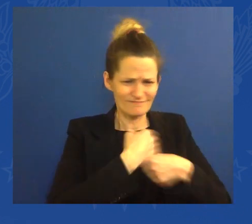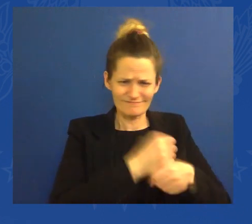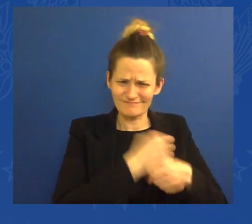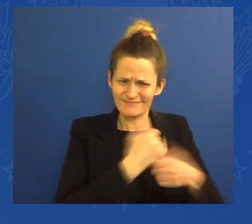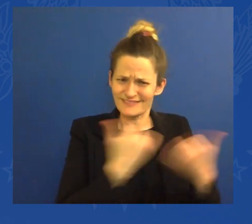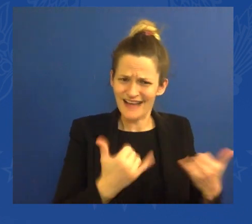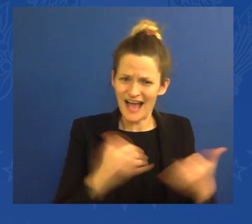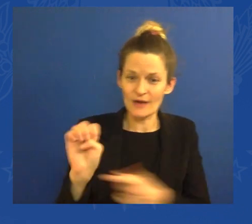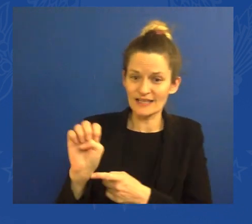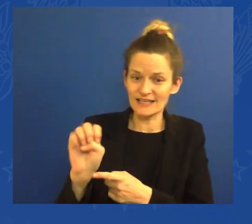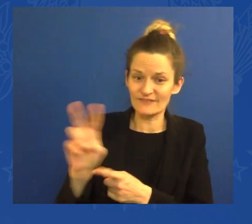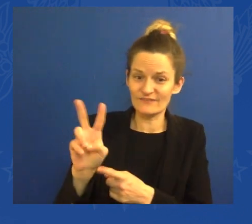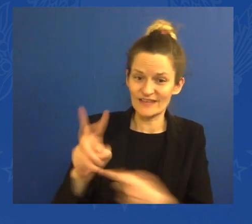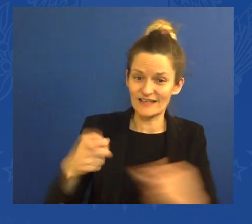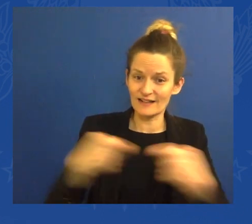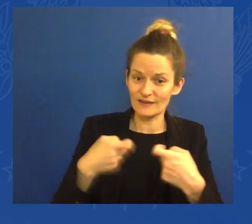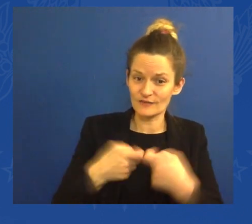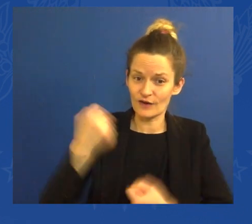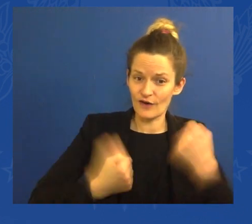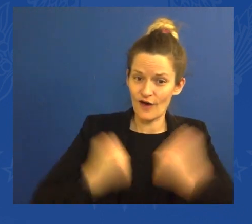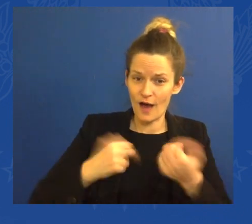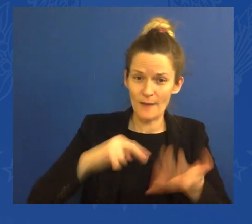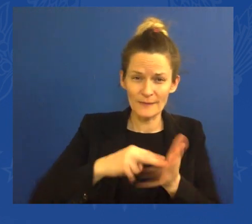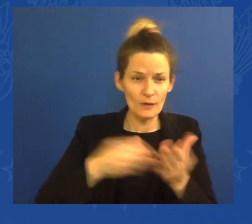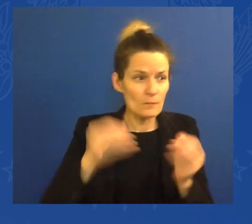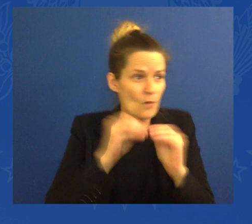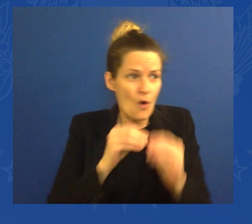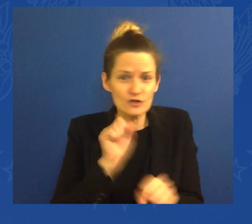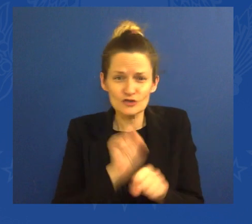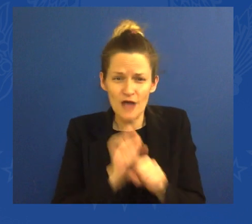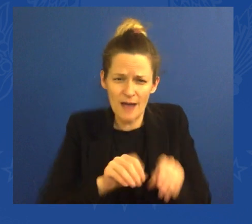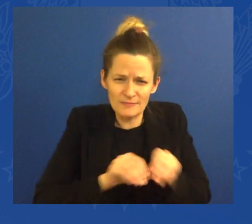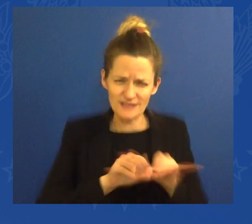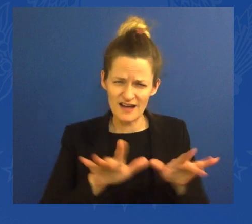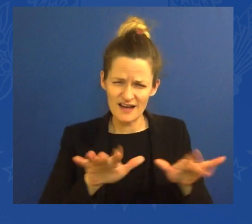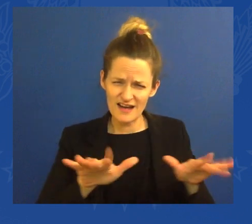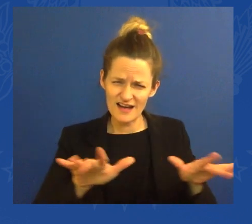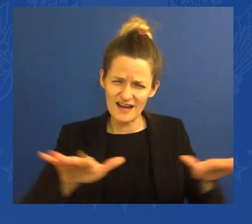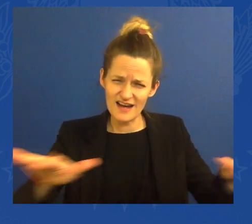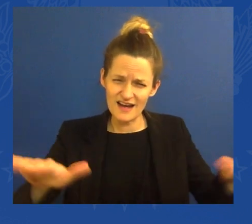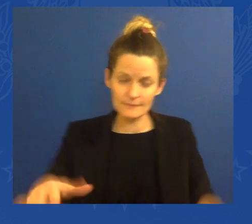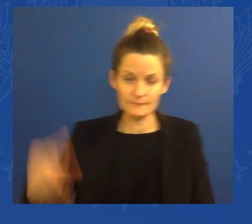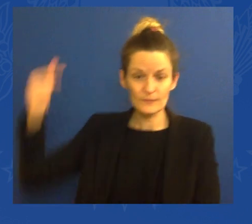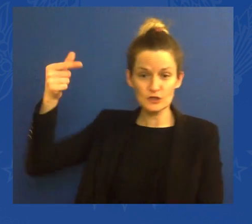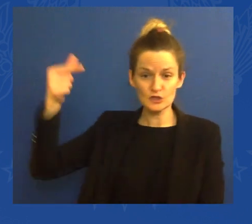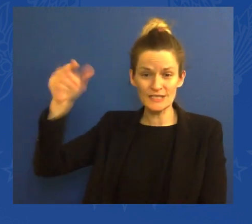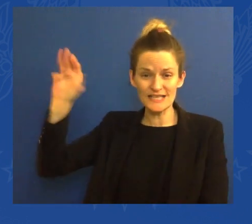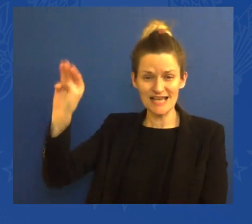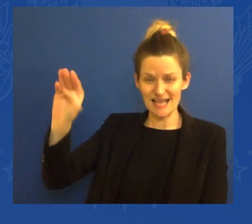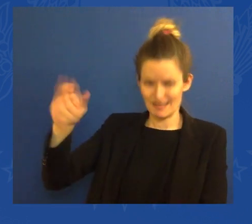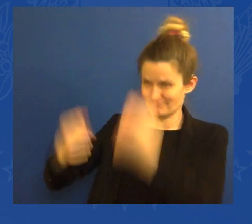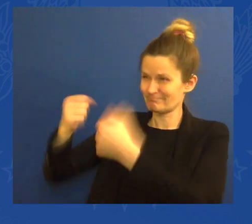GM is making the largest investment in its history: $7 billion to build electric vehicles,